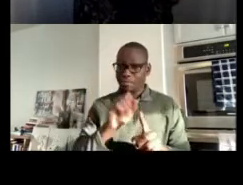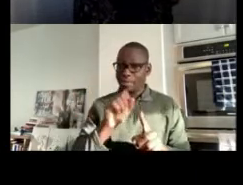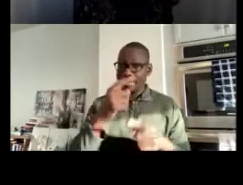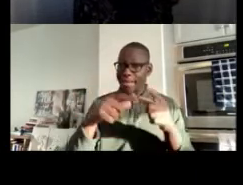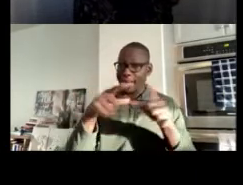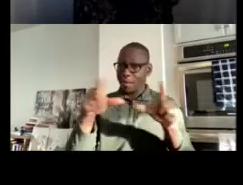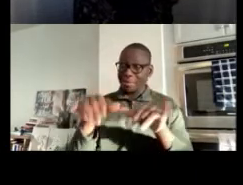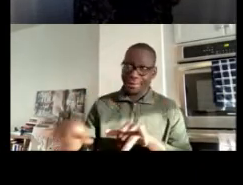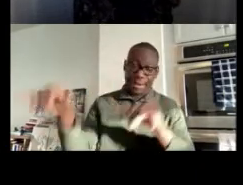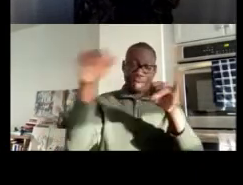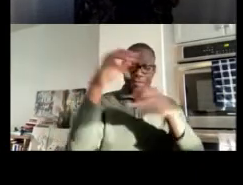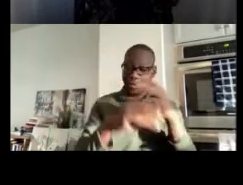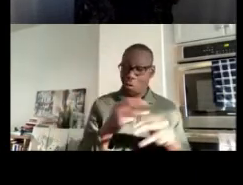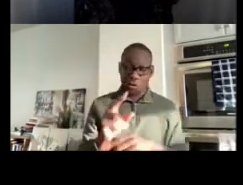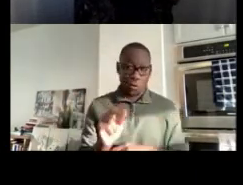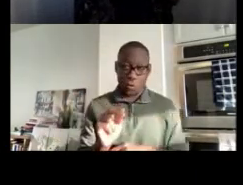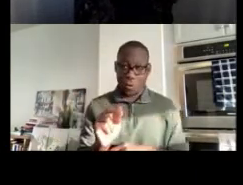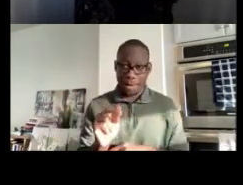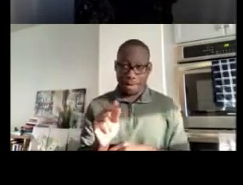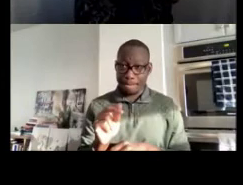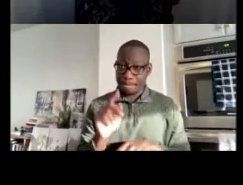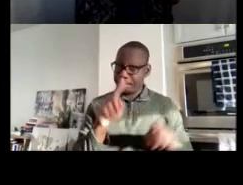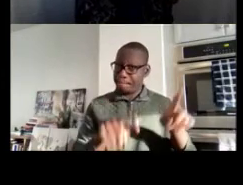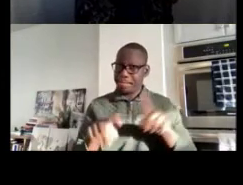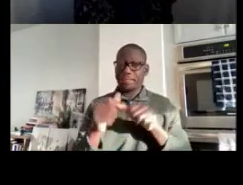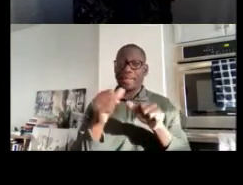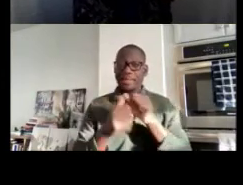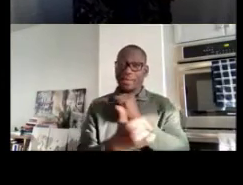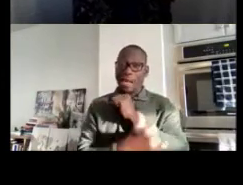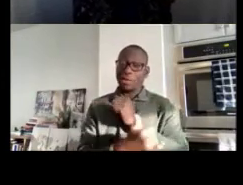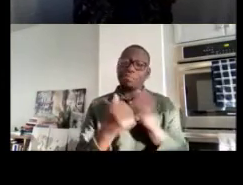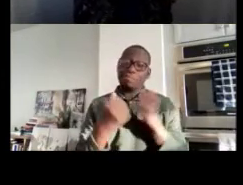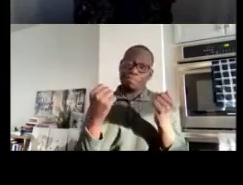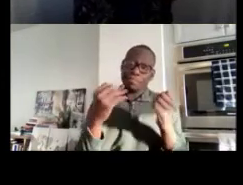Language yet. You cannot assume that sign language is the same all over the world.